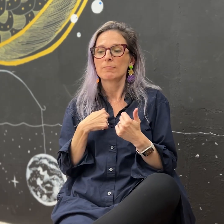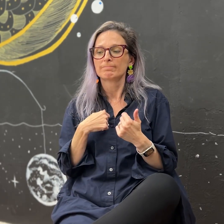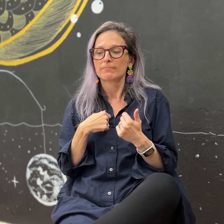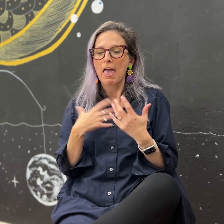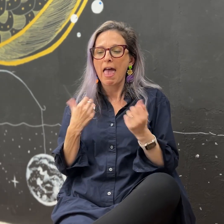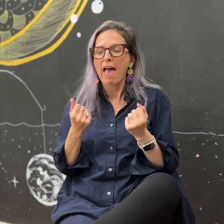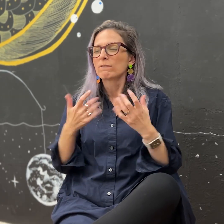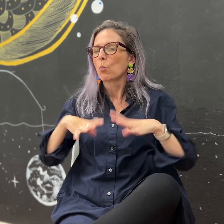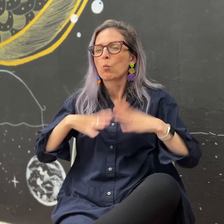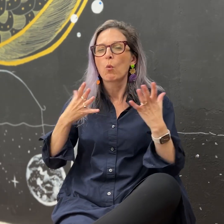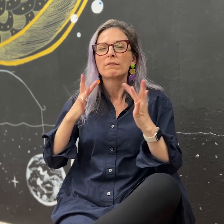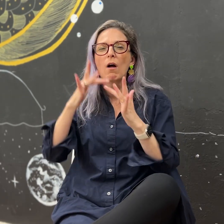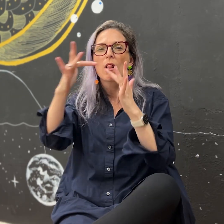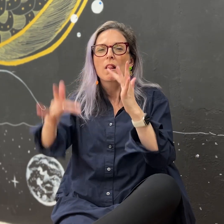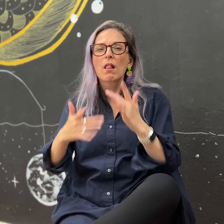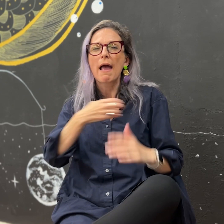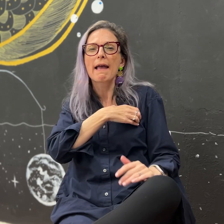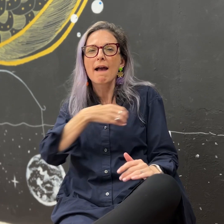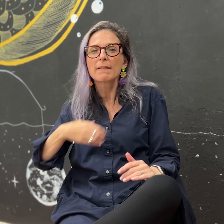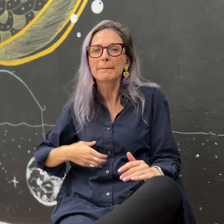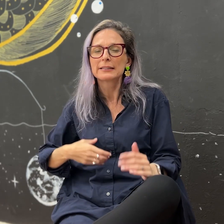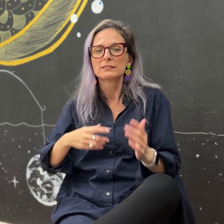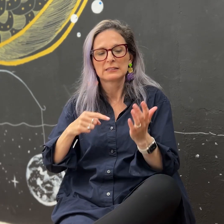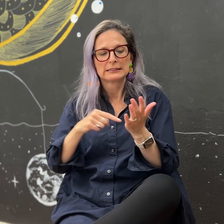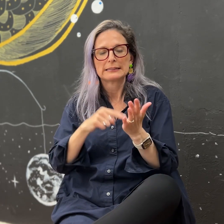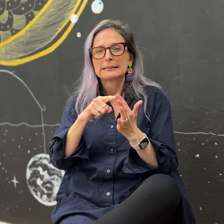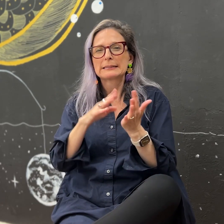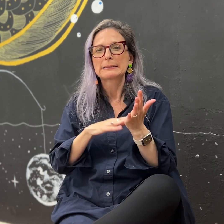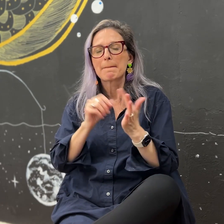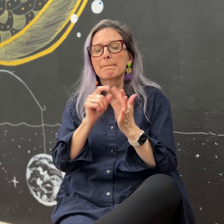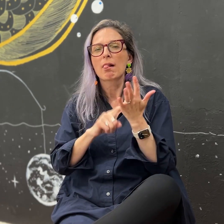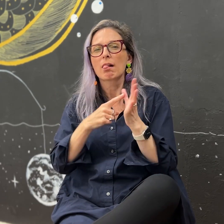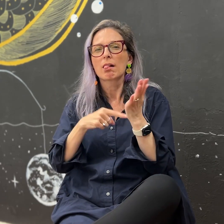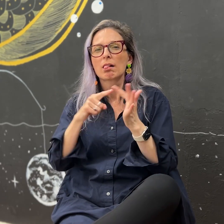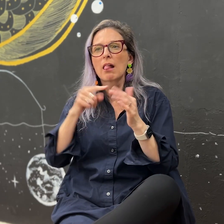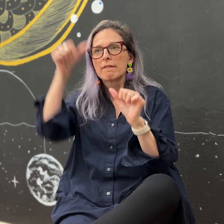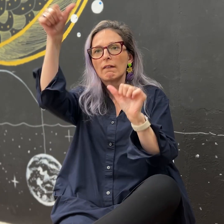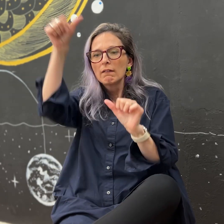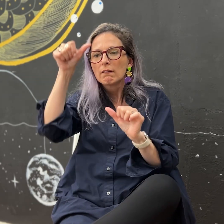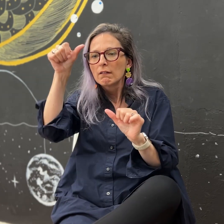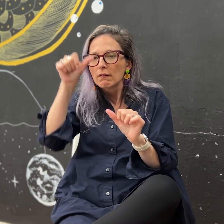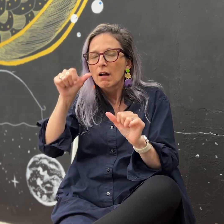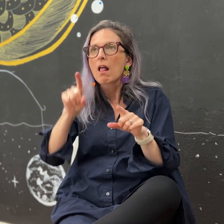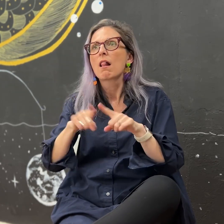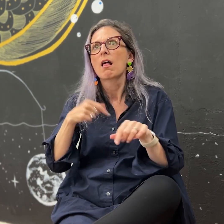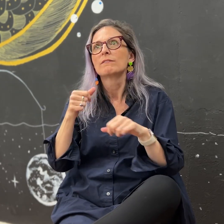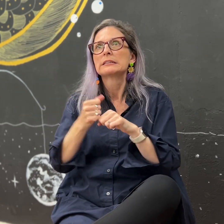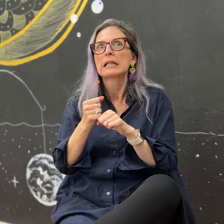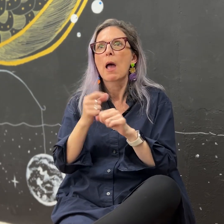There’s a government website with a template that walks you through the process – you just fill